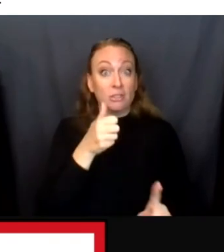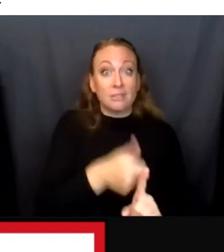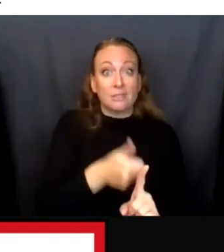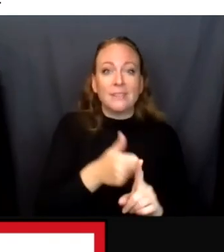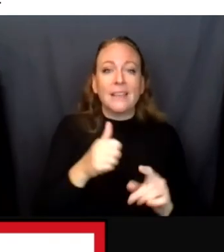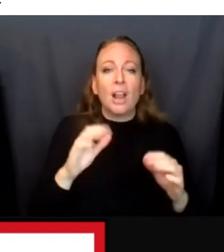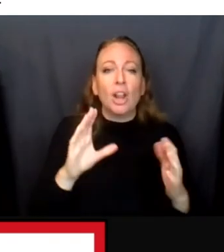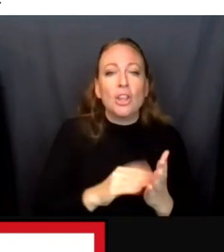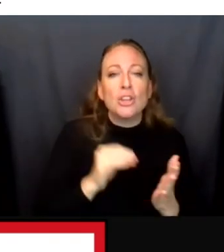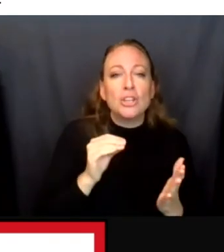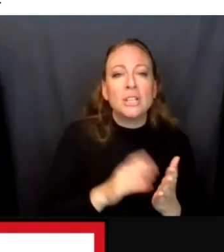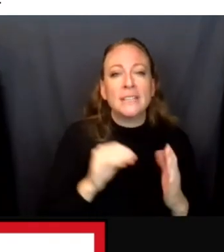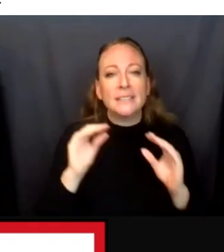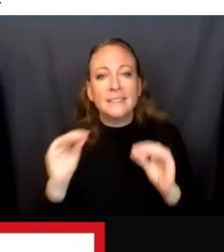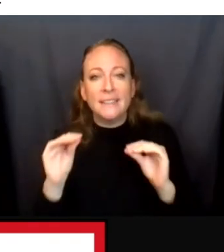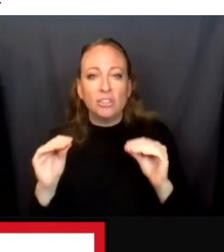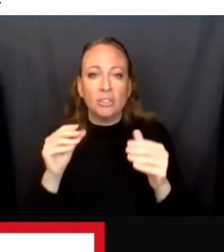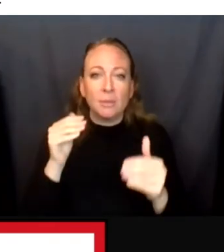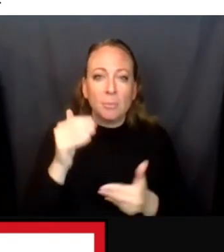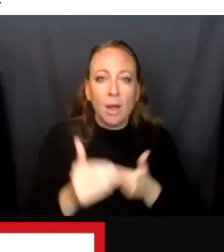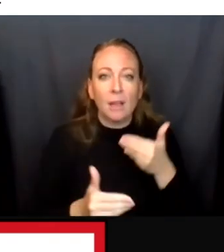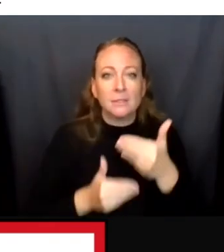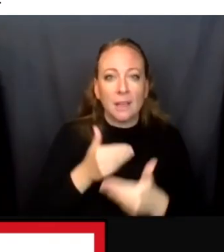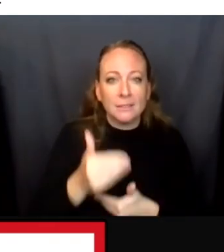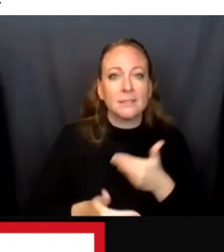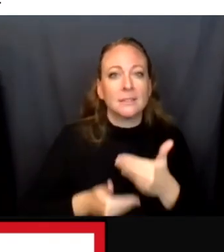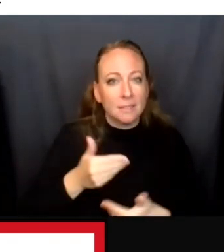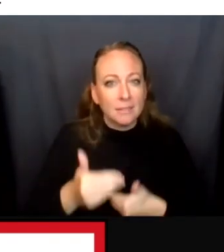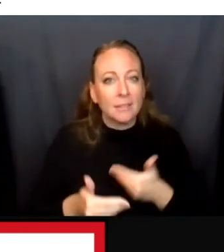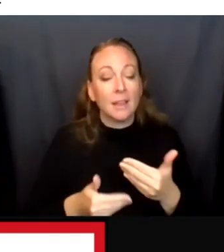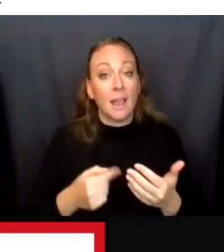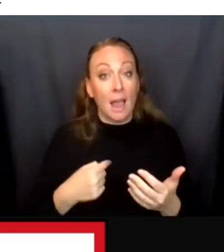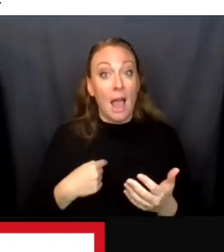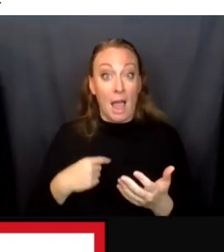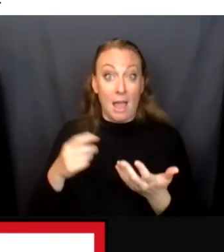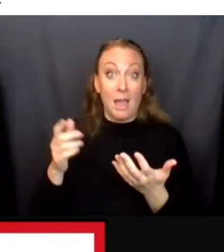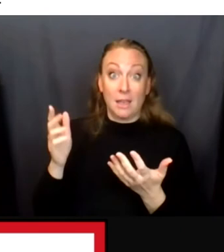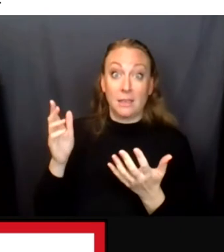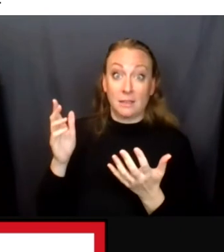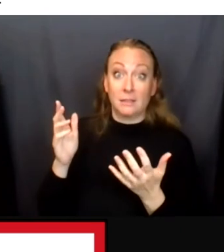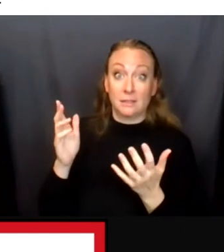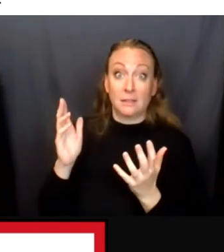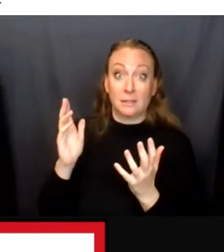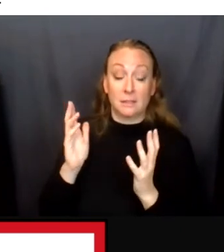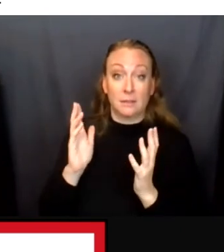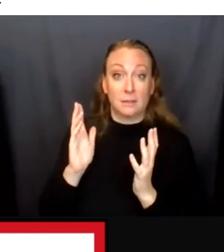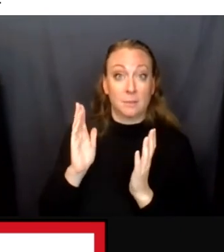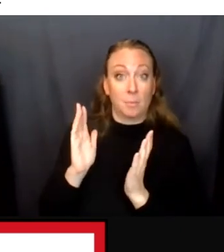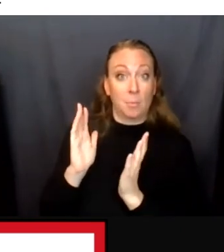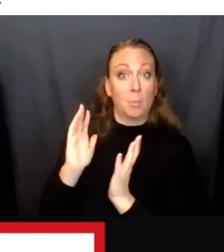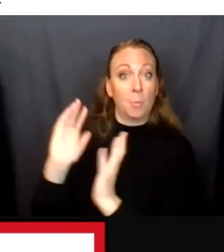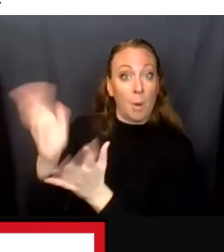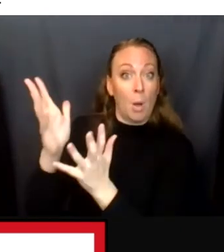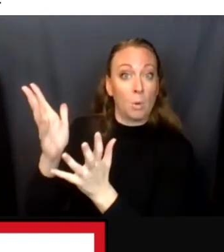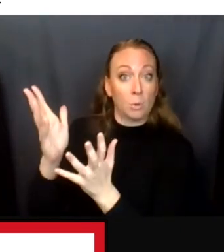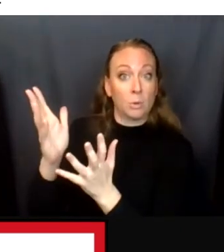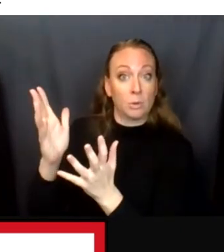And I spoke to power because I felt strongly about what the church was doing.